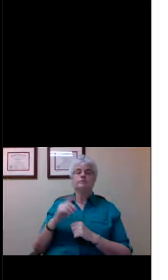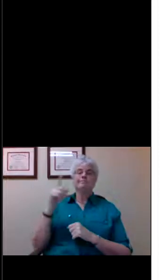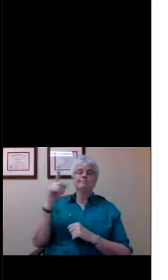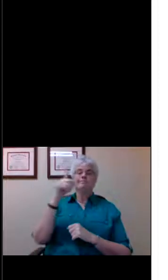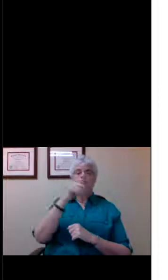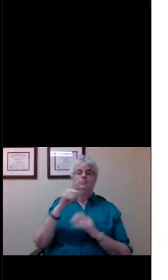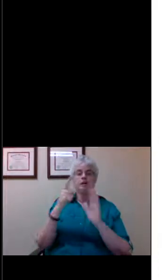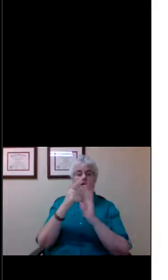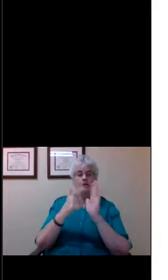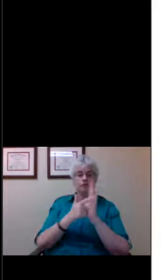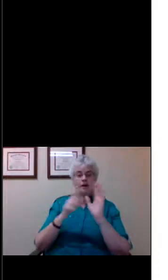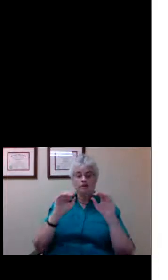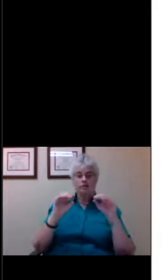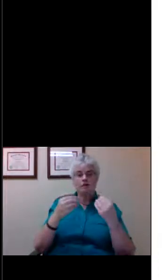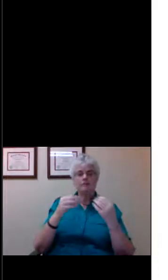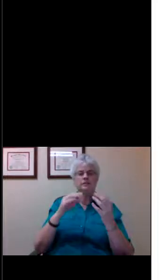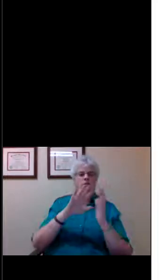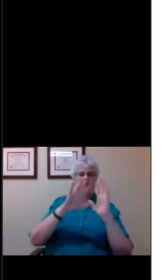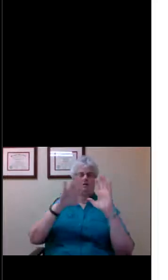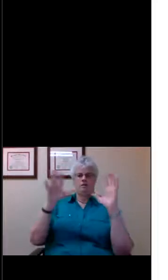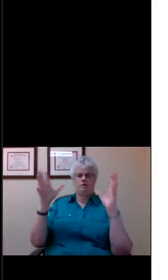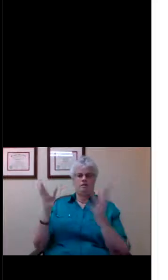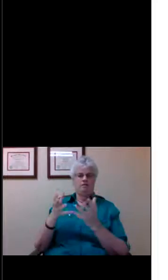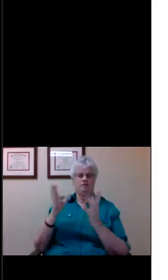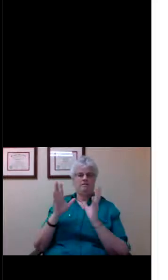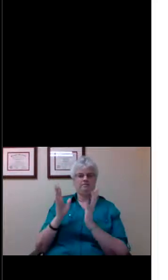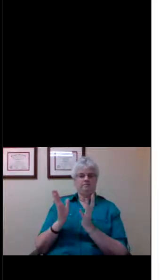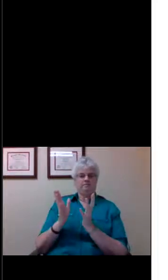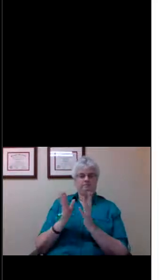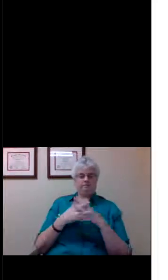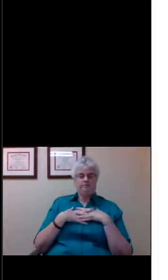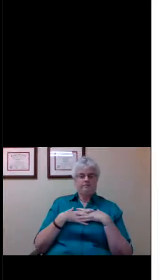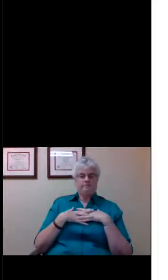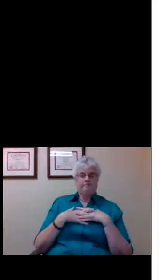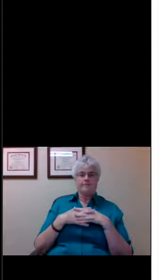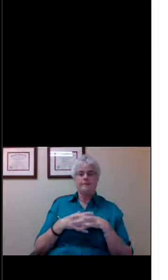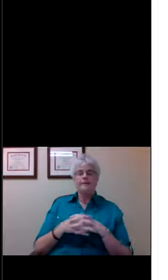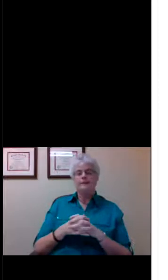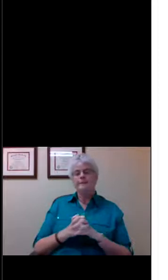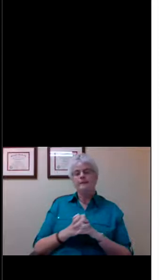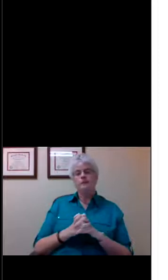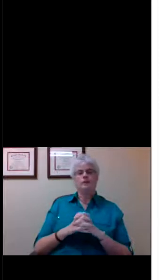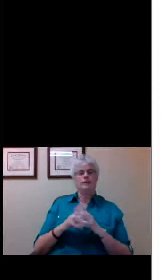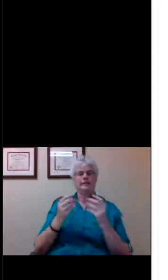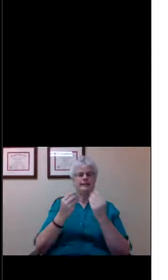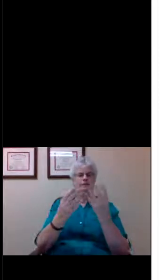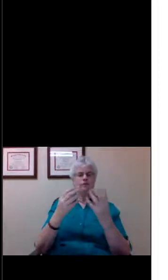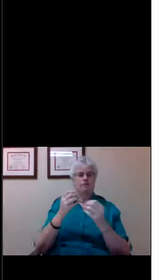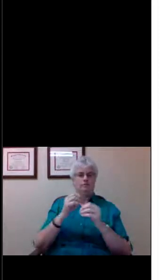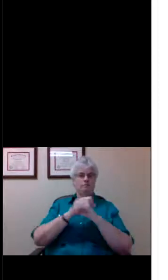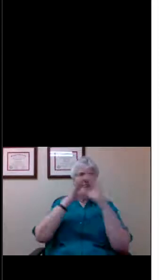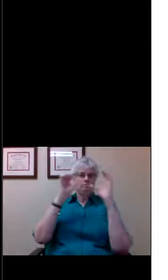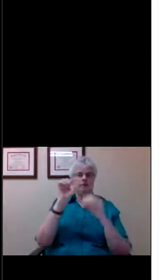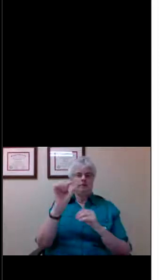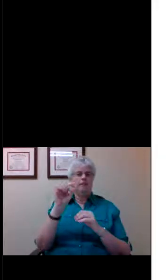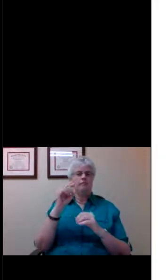programs, legal offices, and that that sort of thing. So that just gives you a